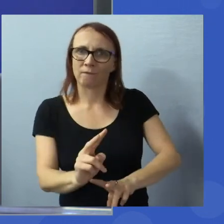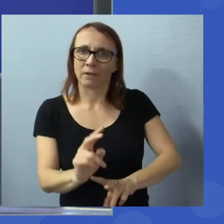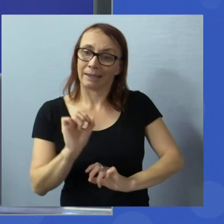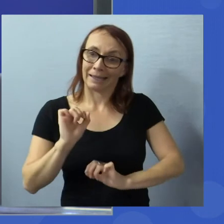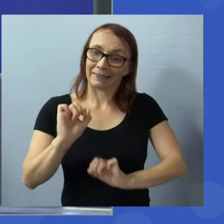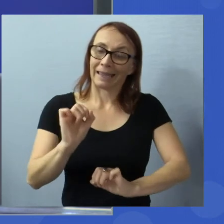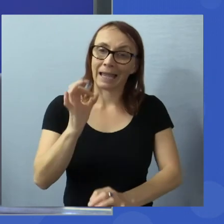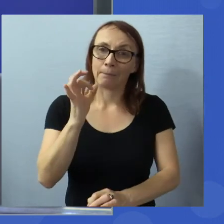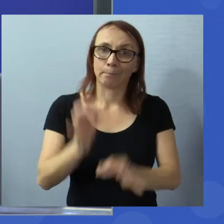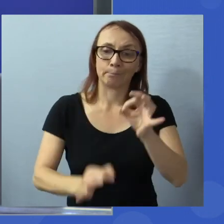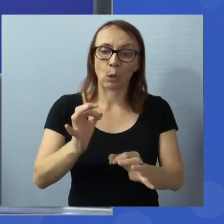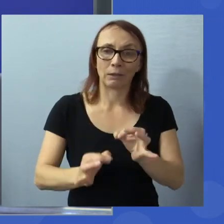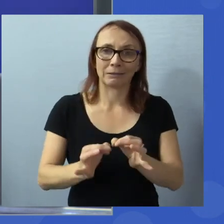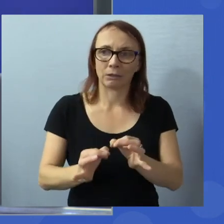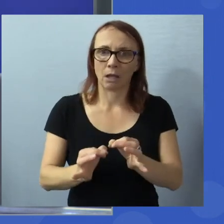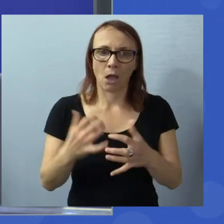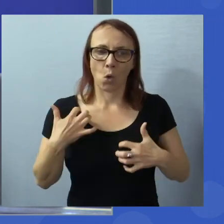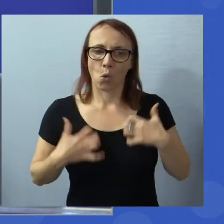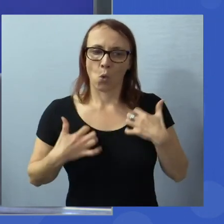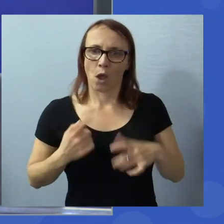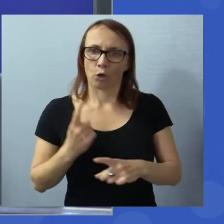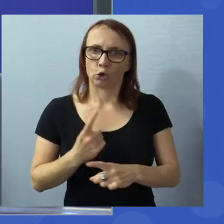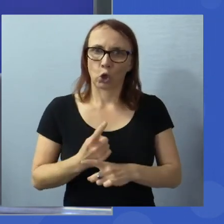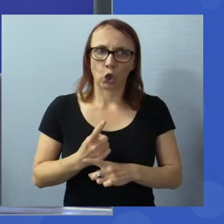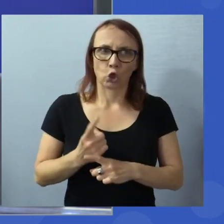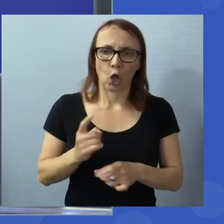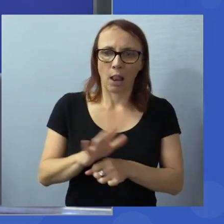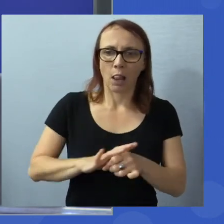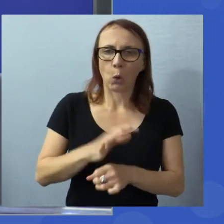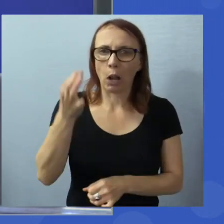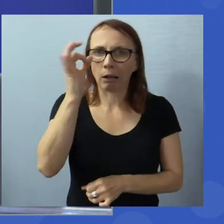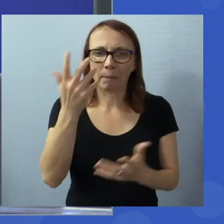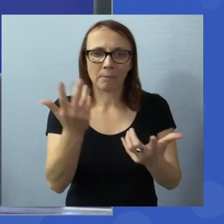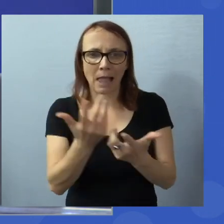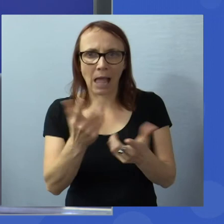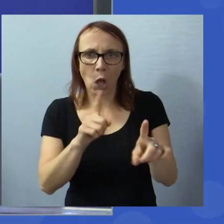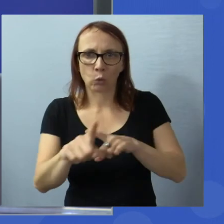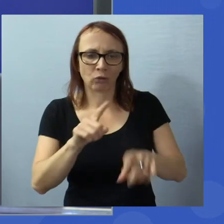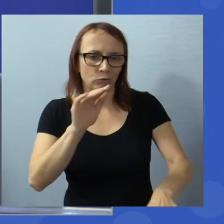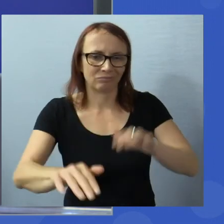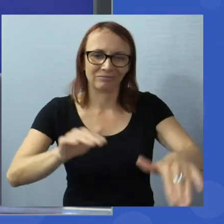very interested and come along to talk to you about how they try to engage citizens at a local level in decision-making things like